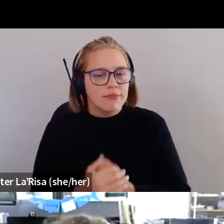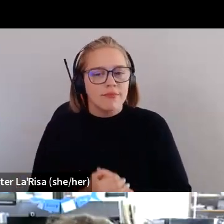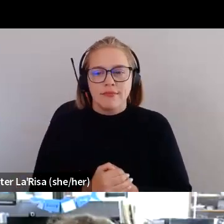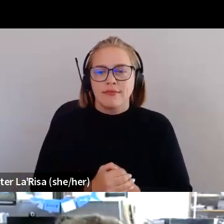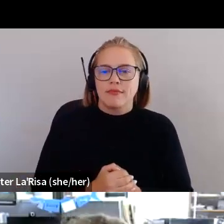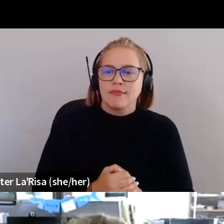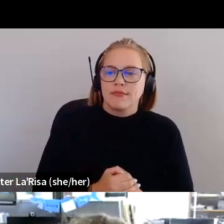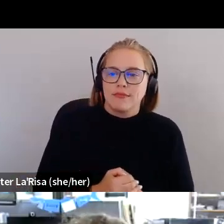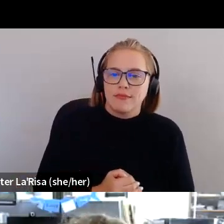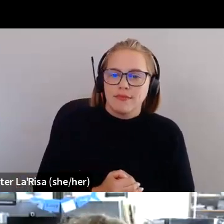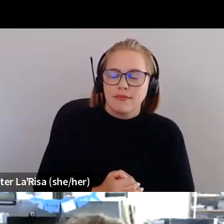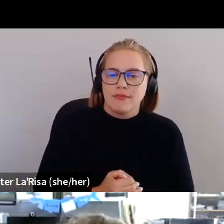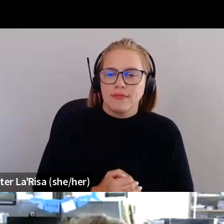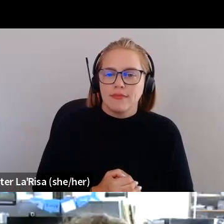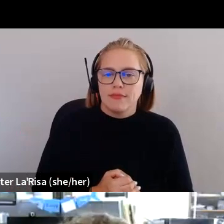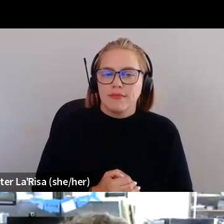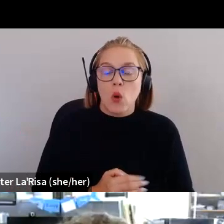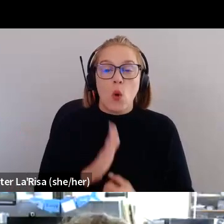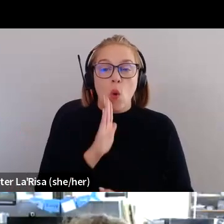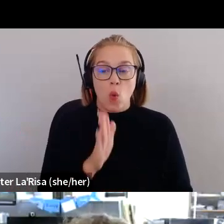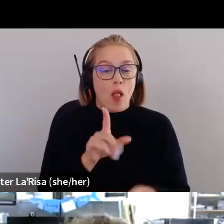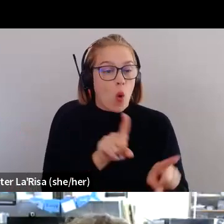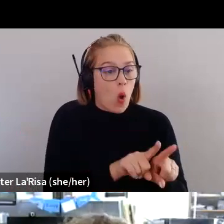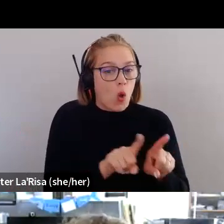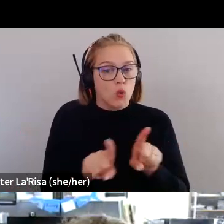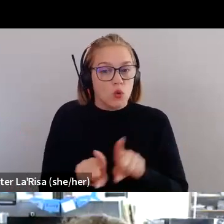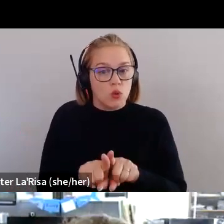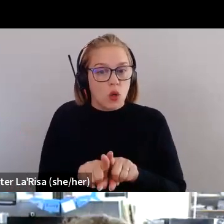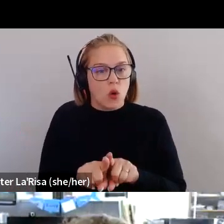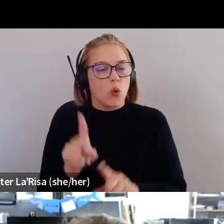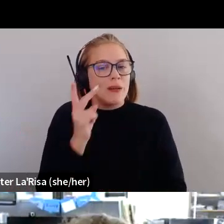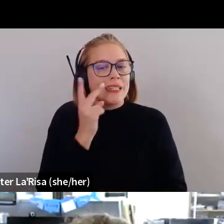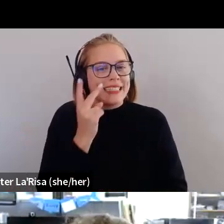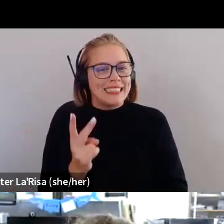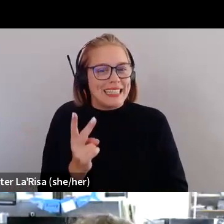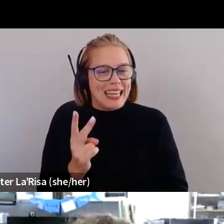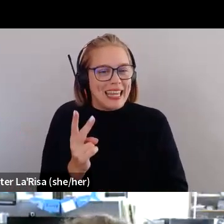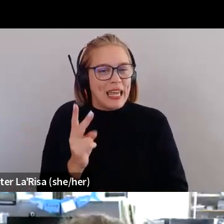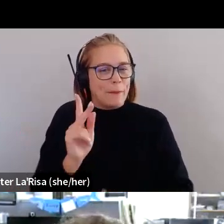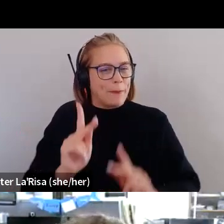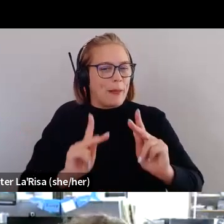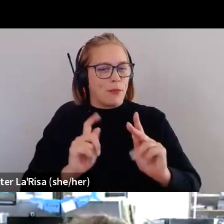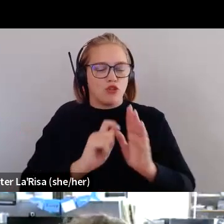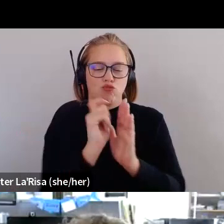mentor with us, Riley. They will be here to answer questions and to offer